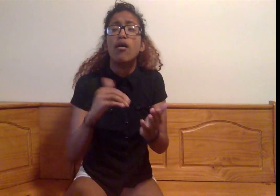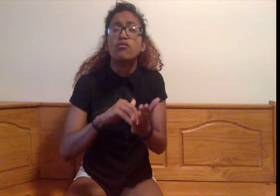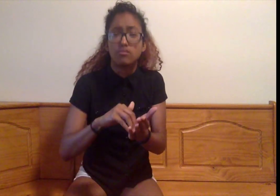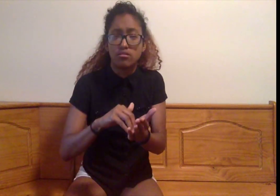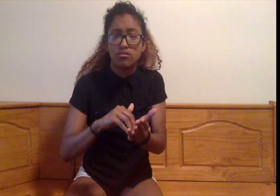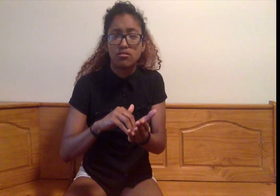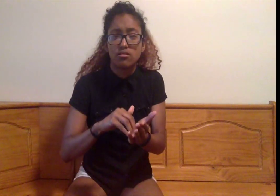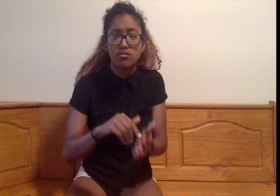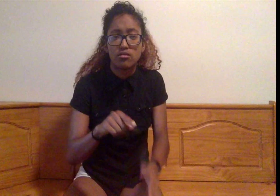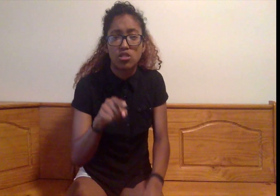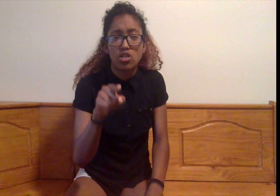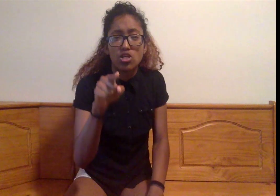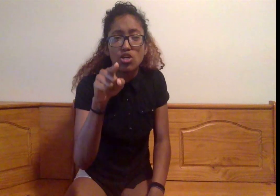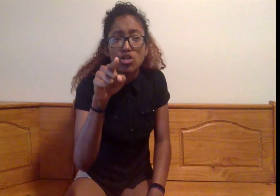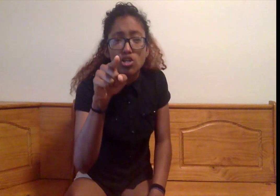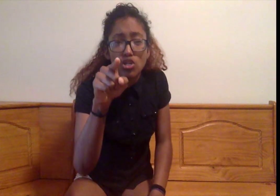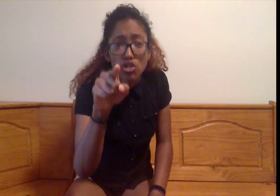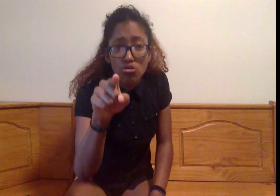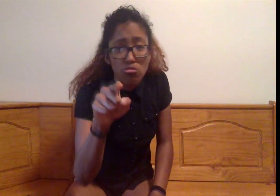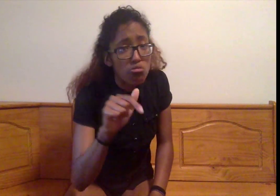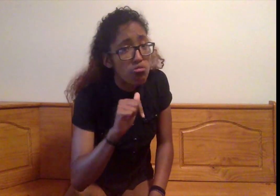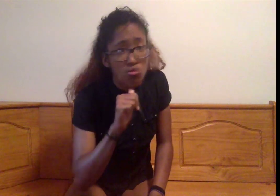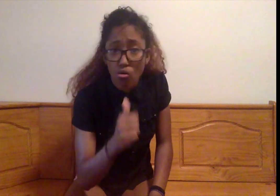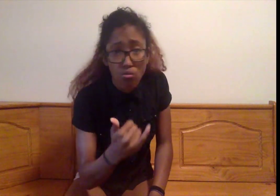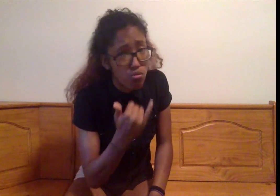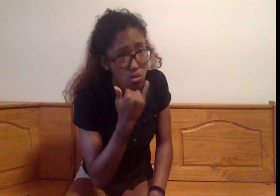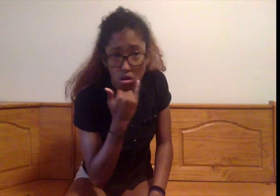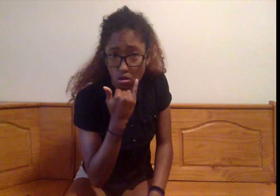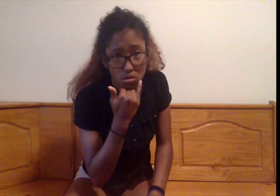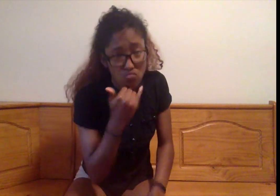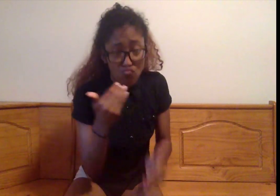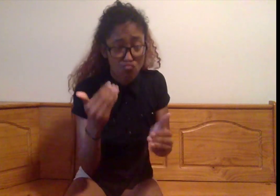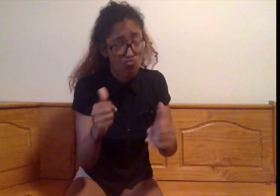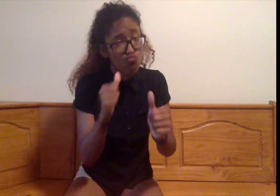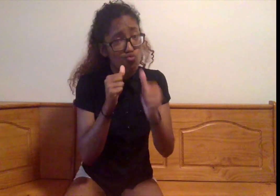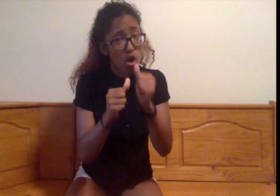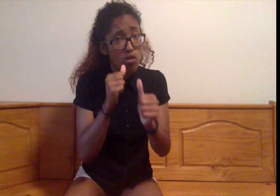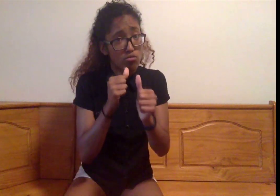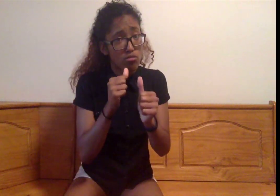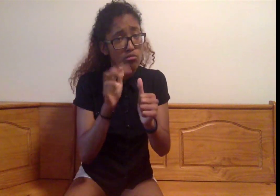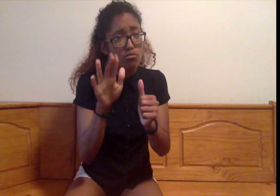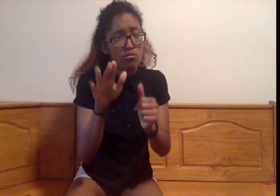Again, you were not wrong for drinking.